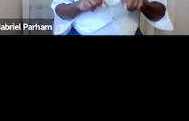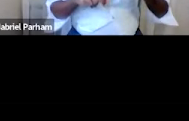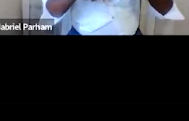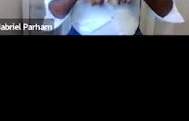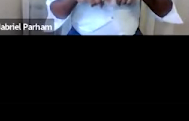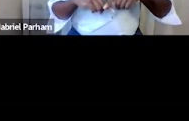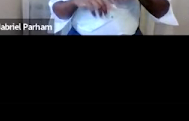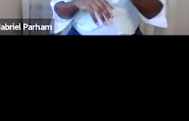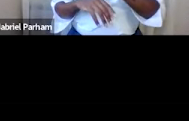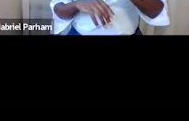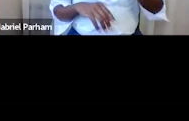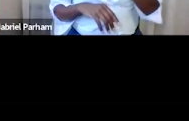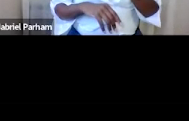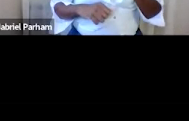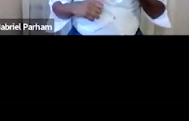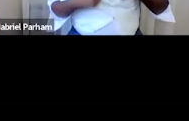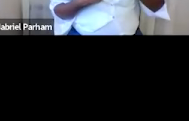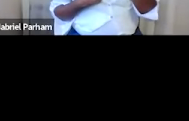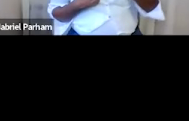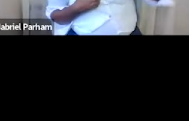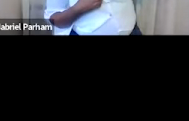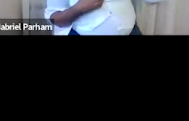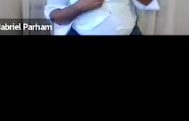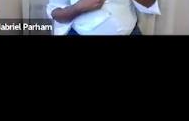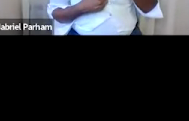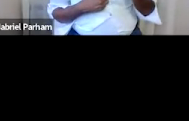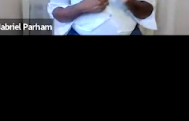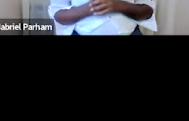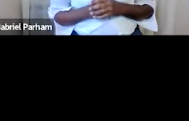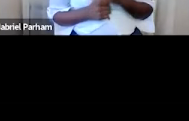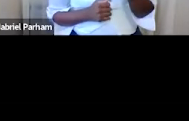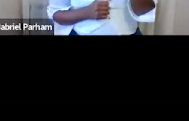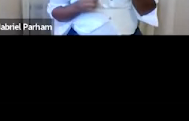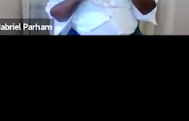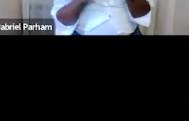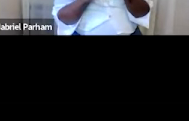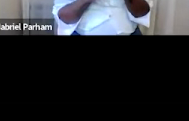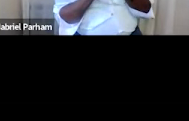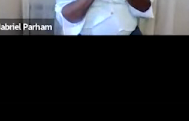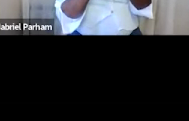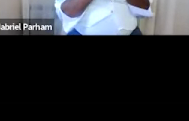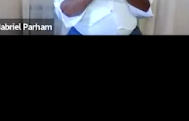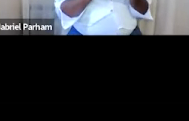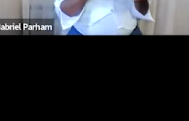and their own lived experience and past experiences. So one of the best ways that leaders can support their service members